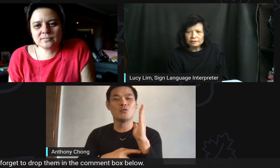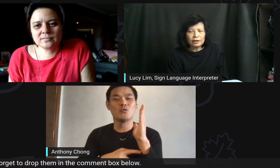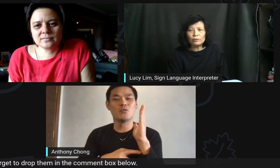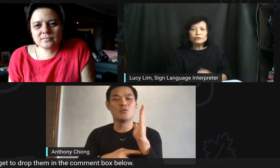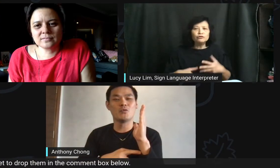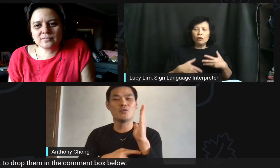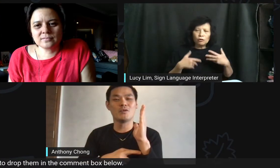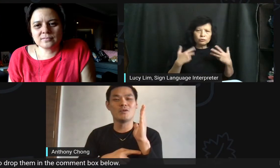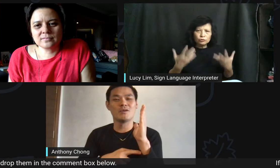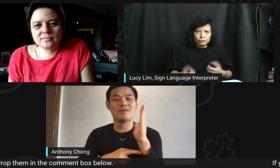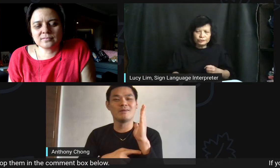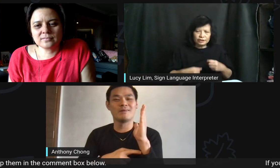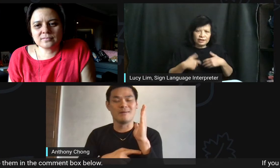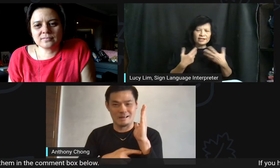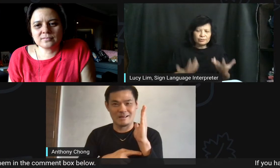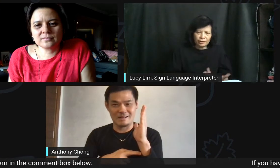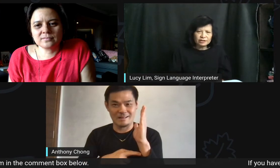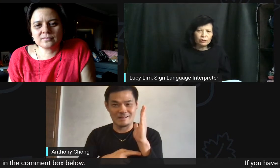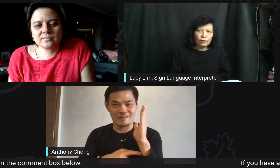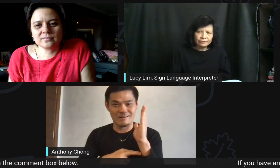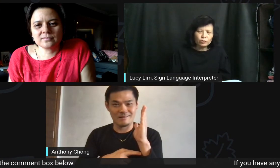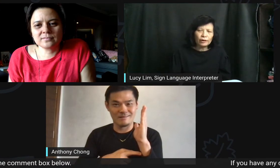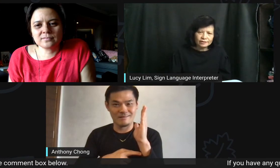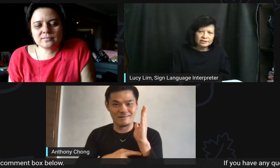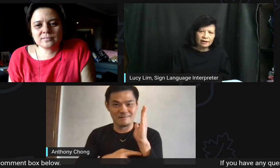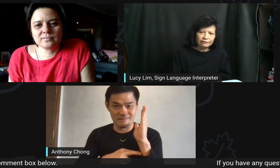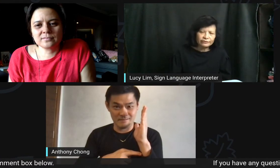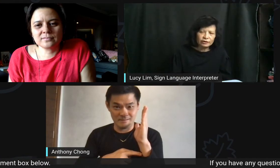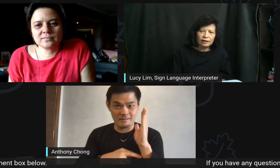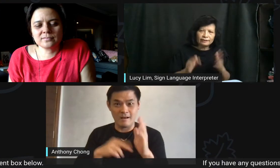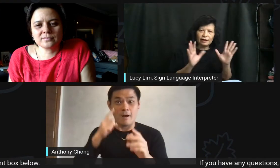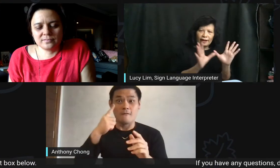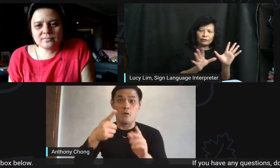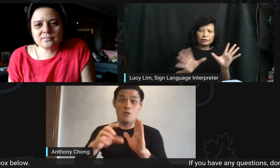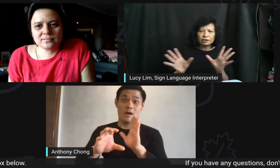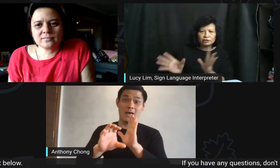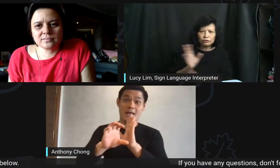there will no rules in expressing on one self, like you know, the language has